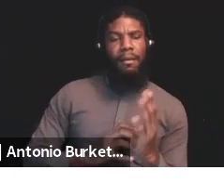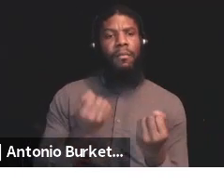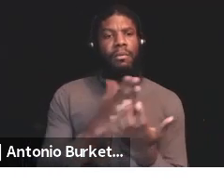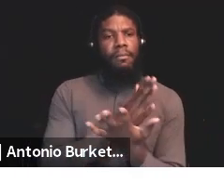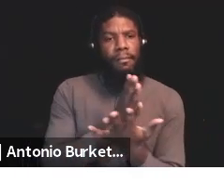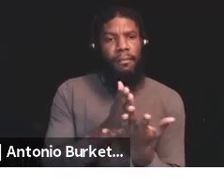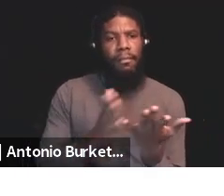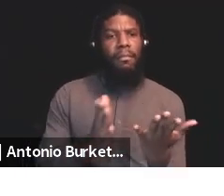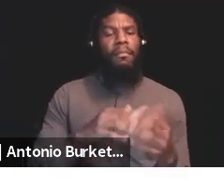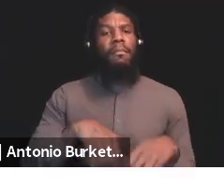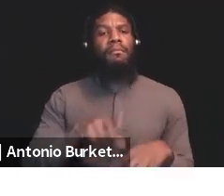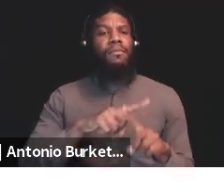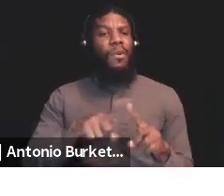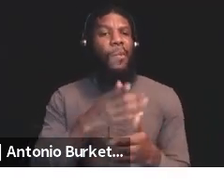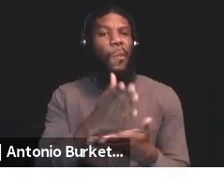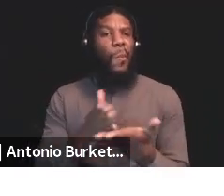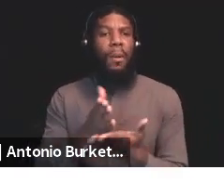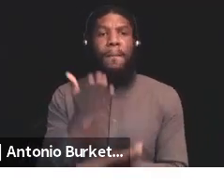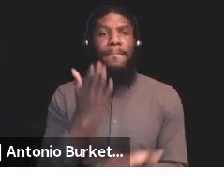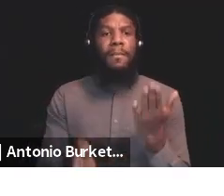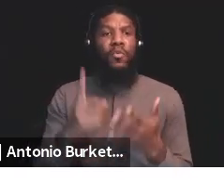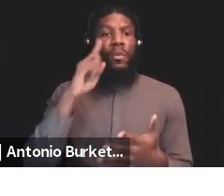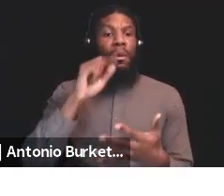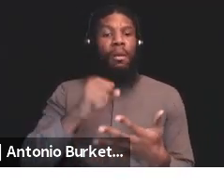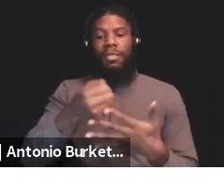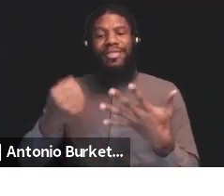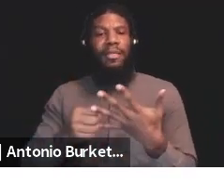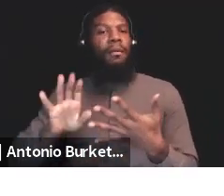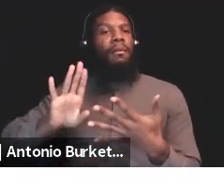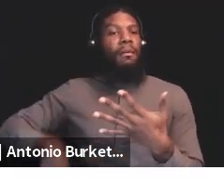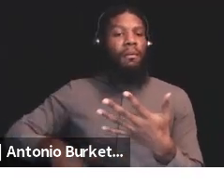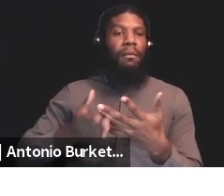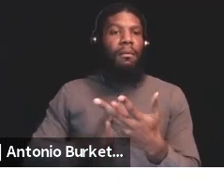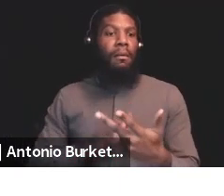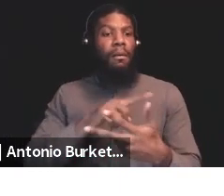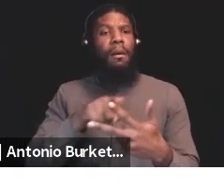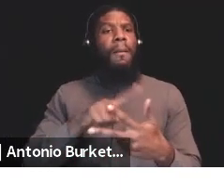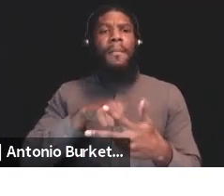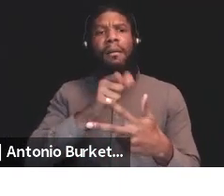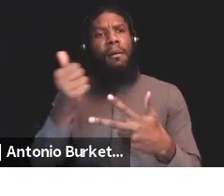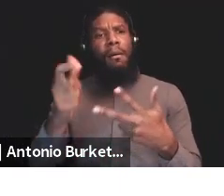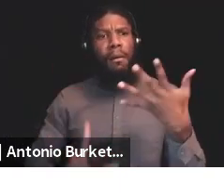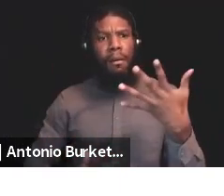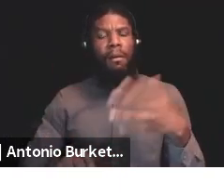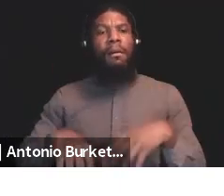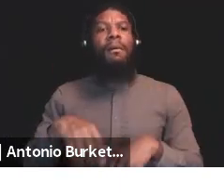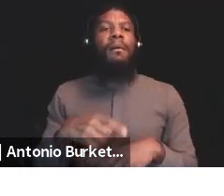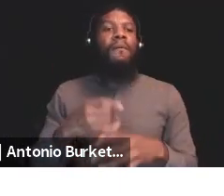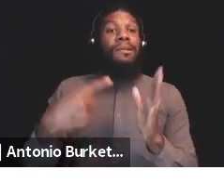Have multimodal components, maybe that you're not considering or addressing currently. ? Considering graphs/charts in journal articles,